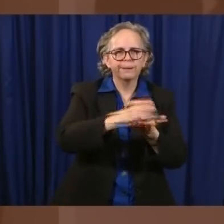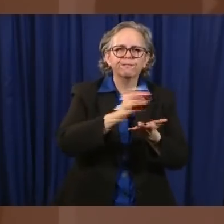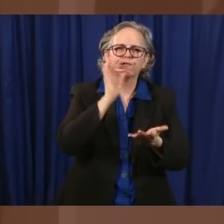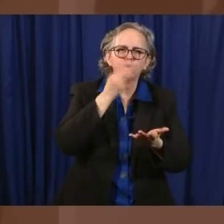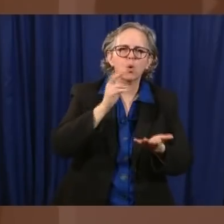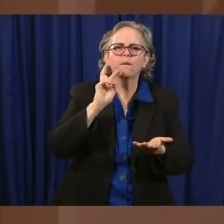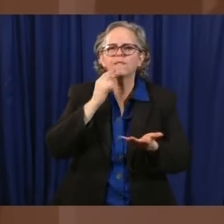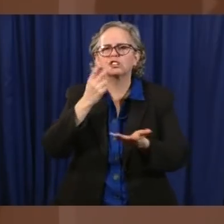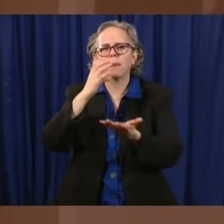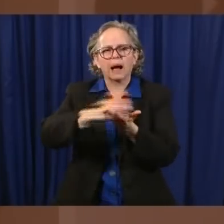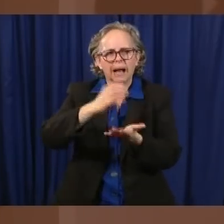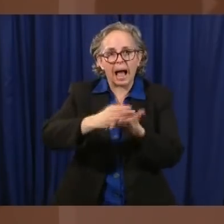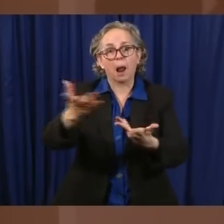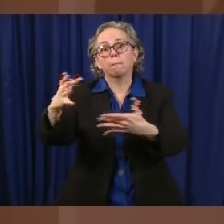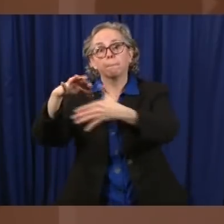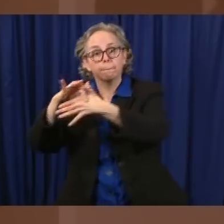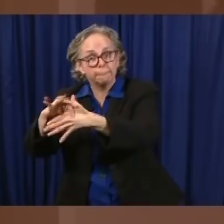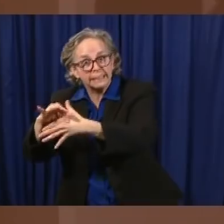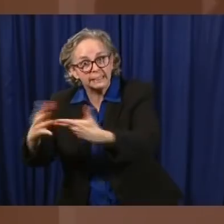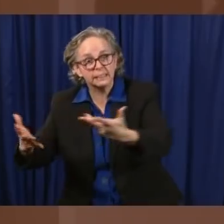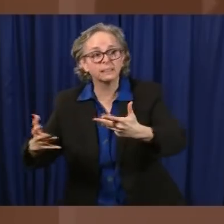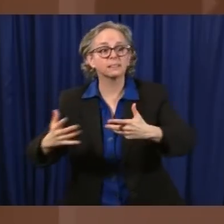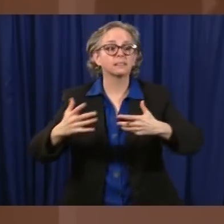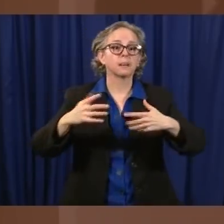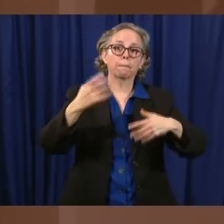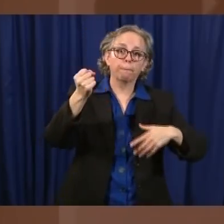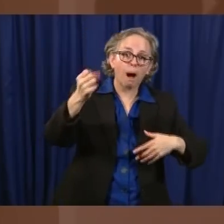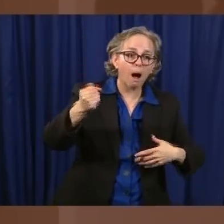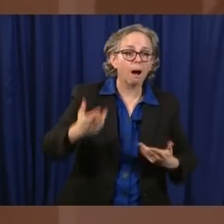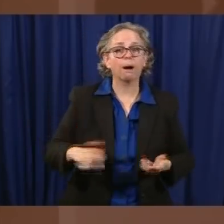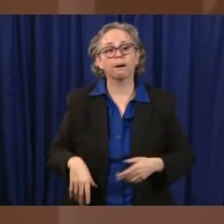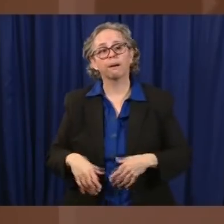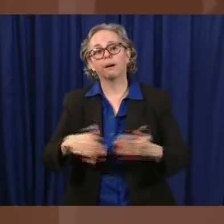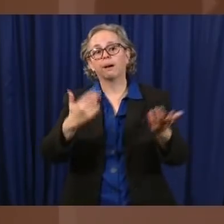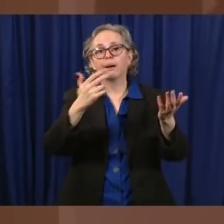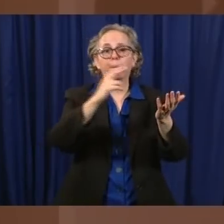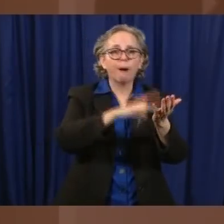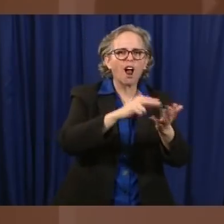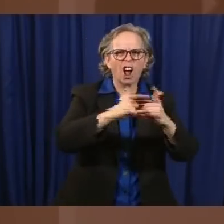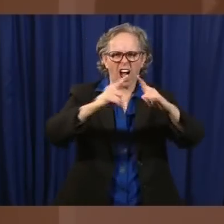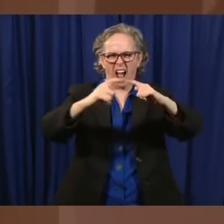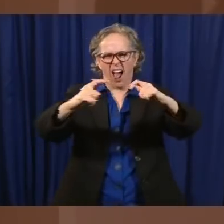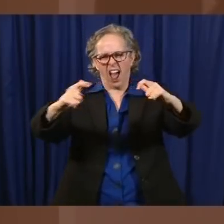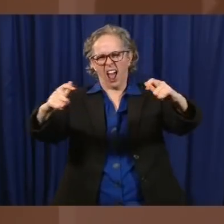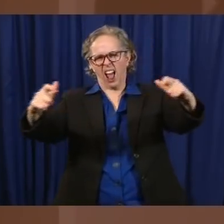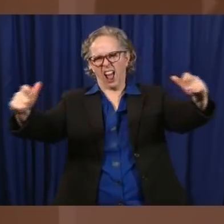RELIEF EFFORTS, IT WILL BE USED TO PURCHASE CANNED FOODS AND VEGETABLES, CANNED MEATS,